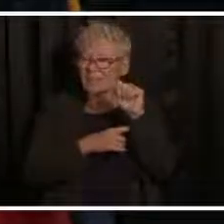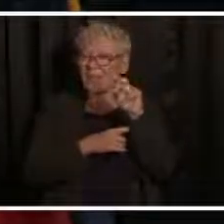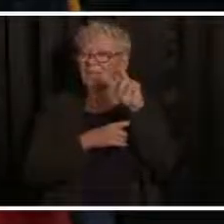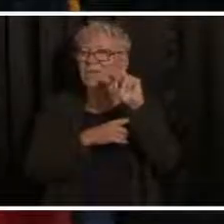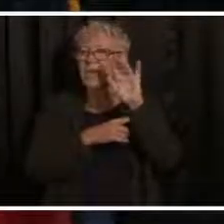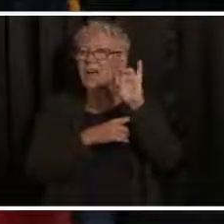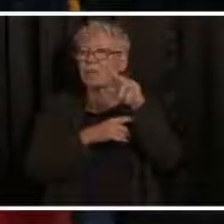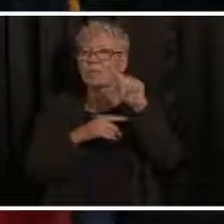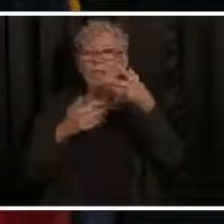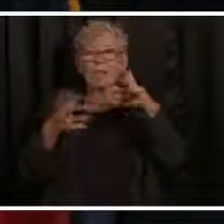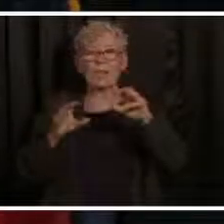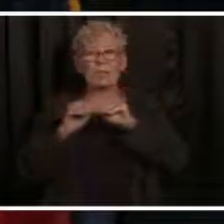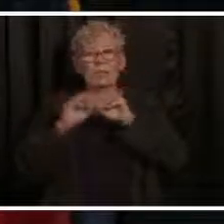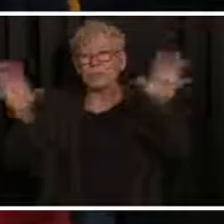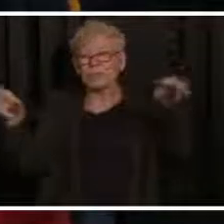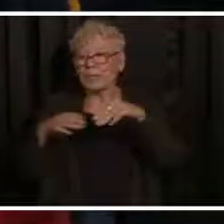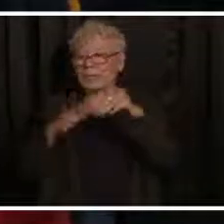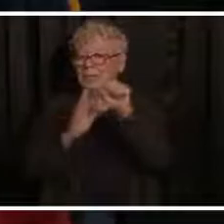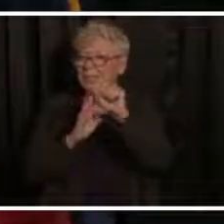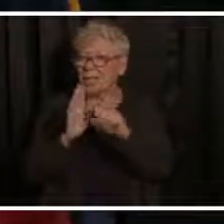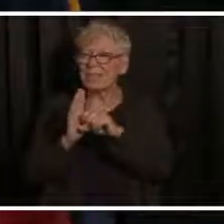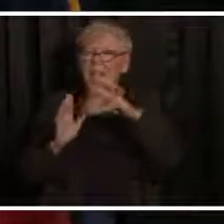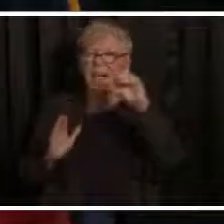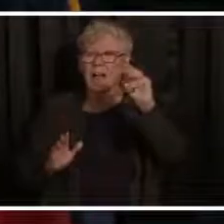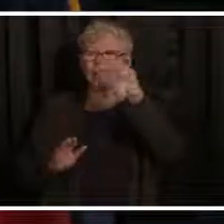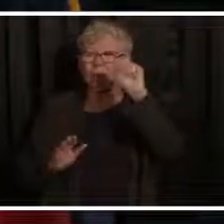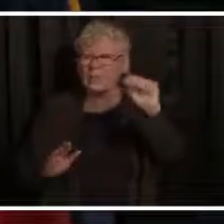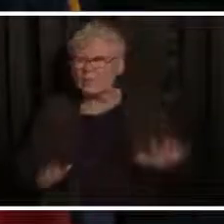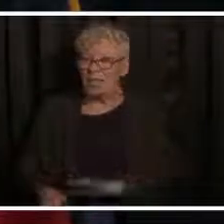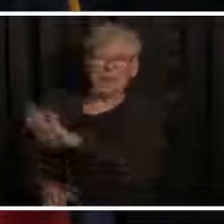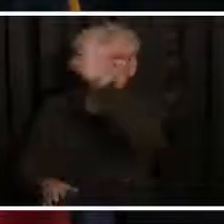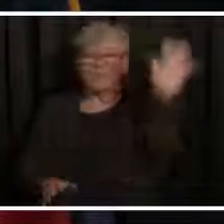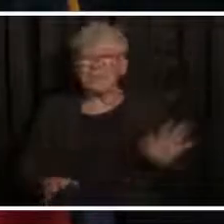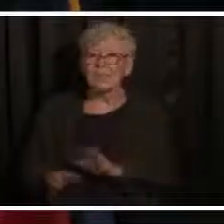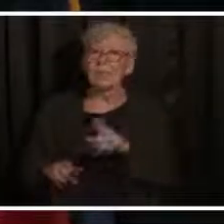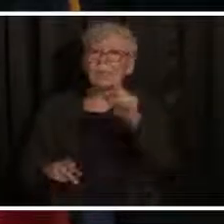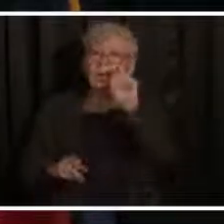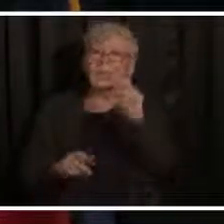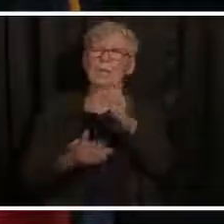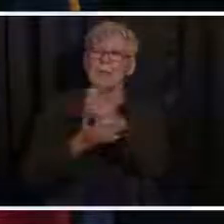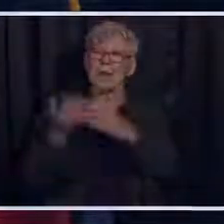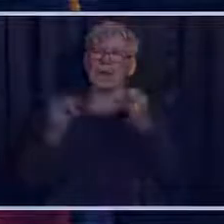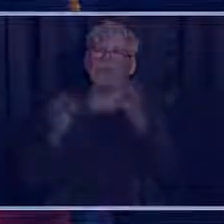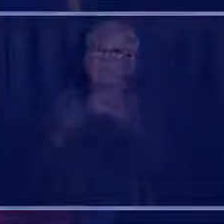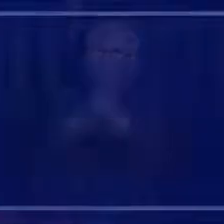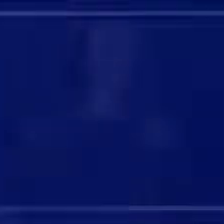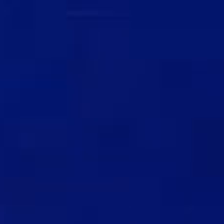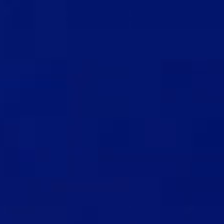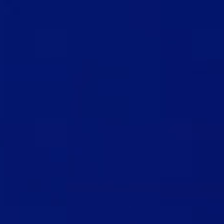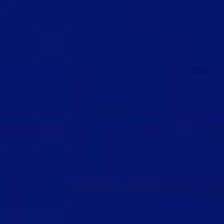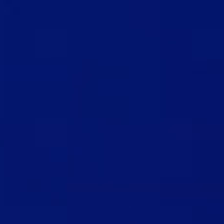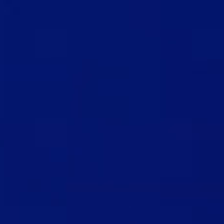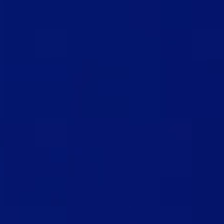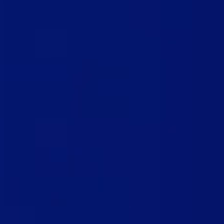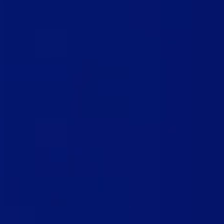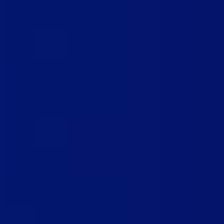safe and we want you to be part of the solution for helping Colorado move forward. Thank you.